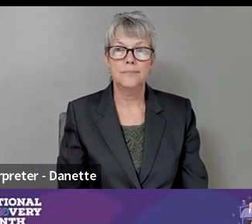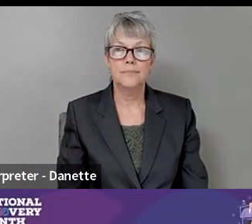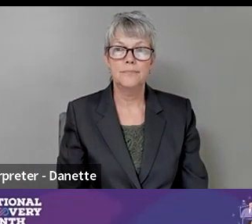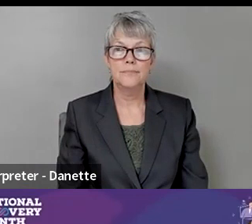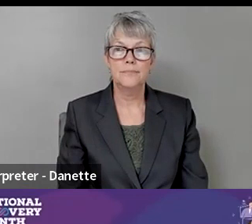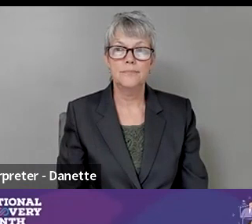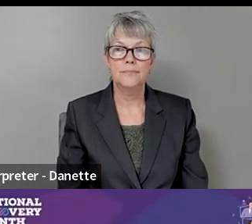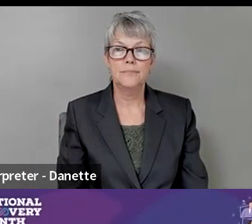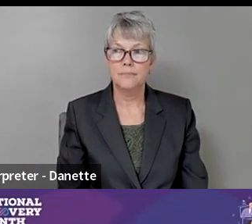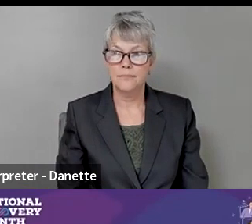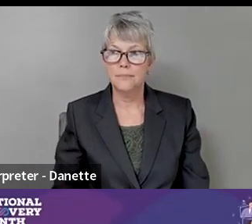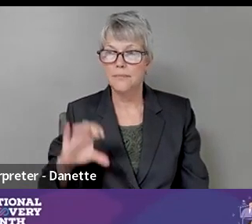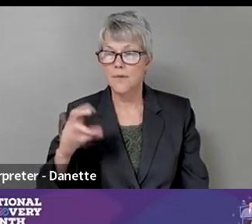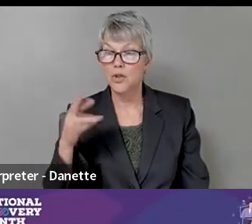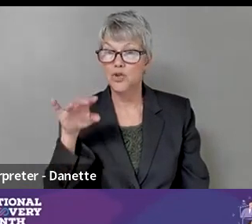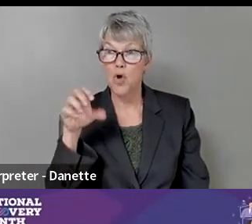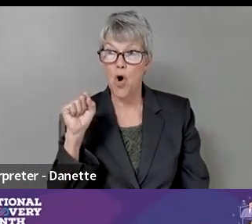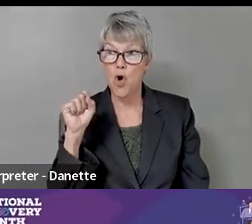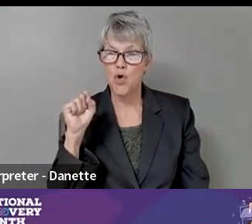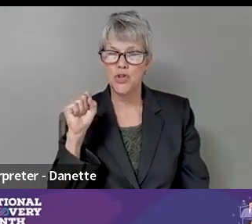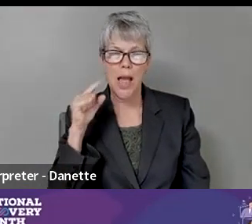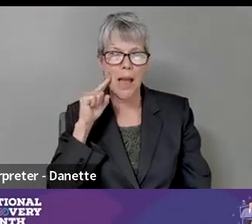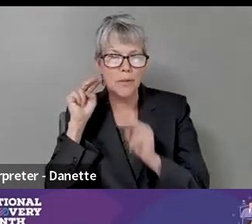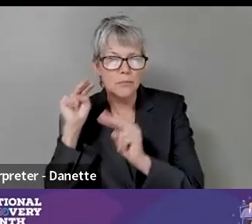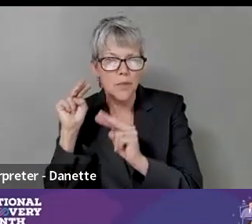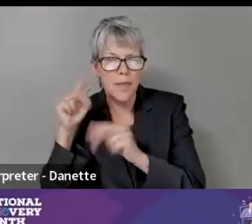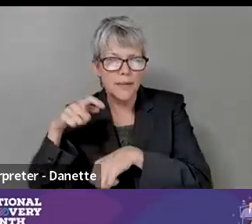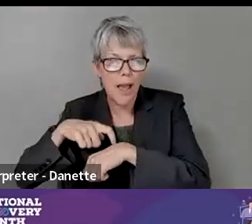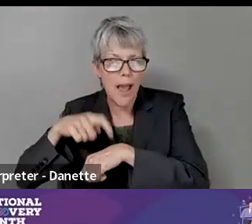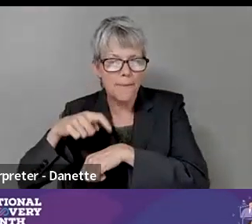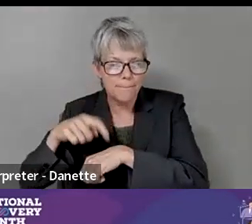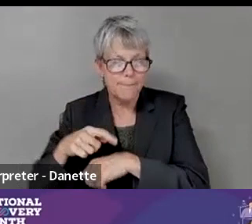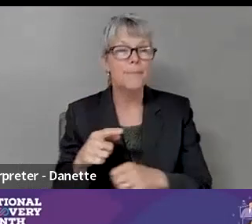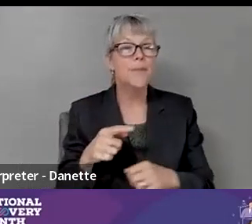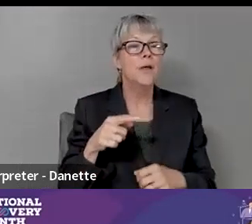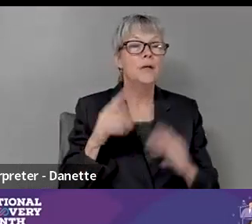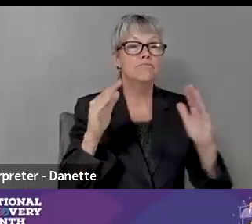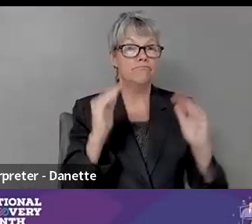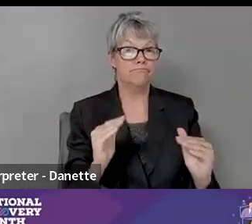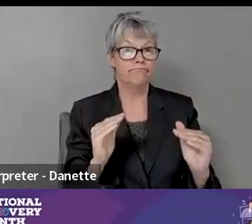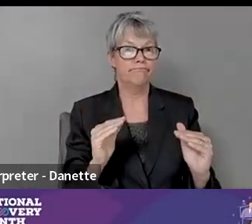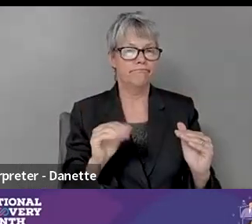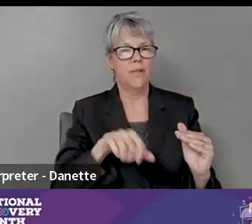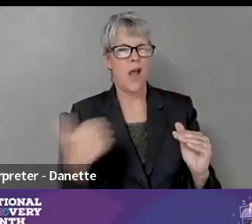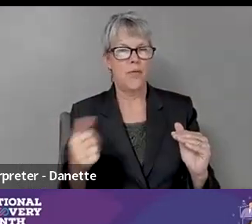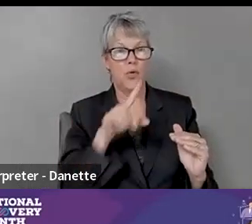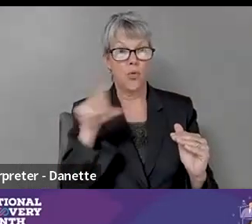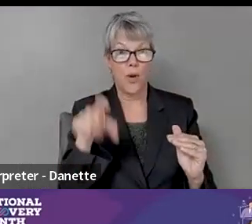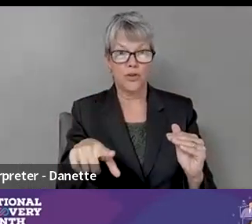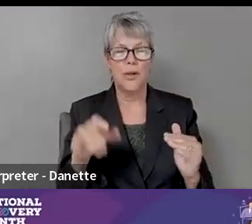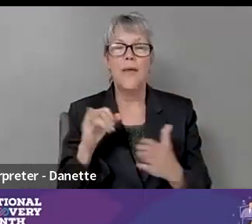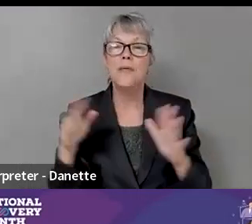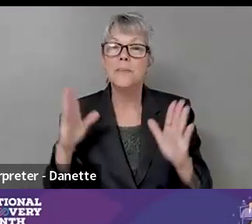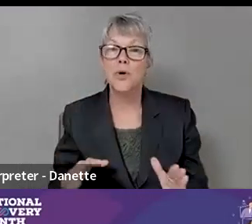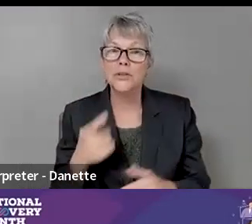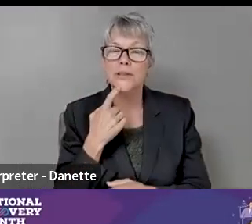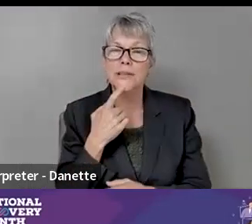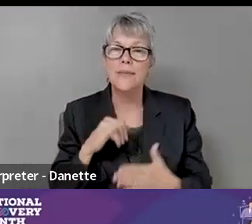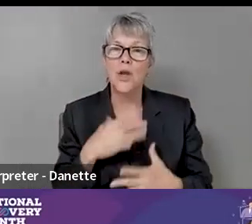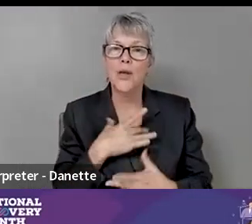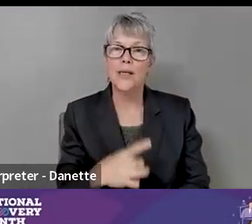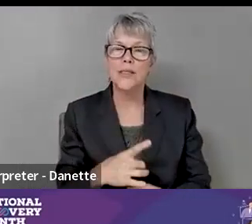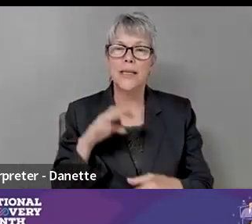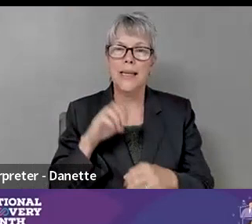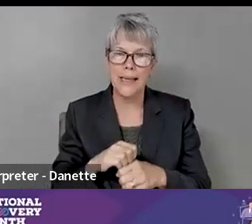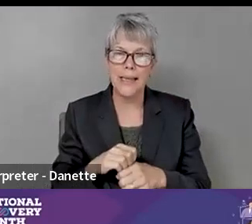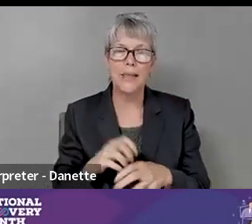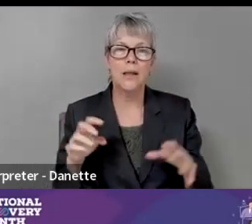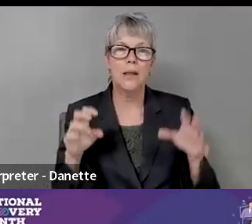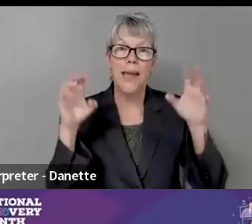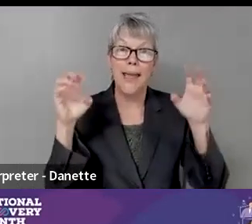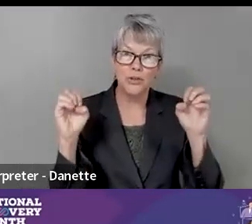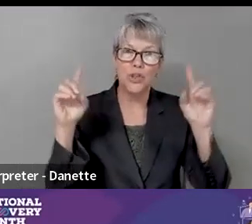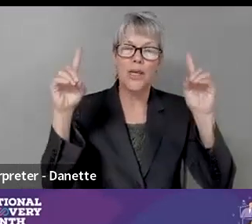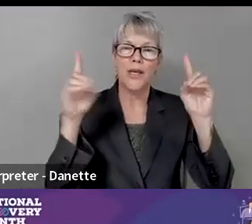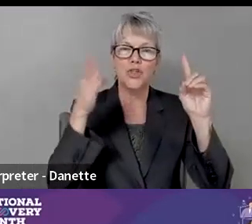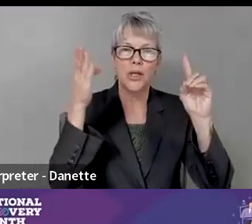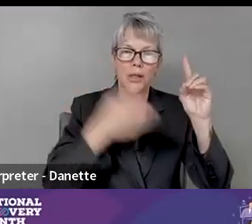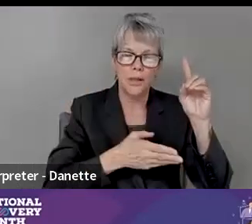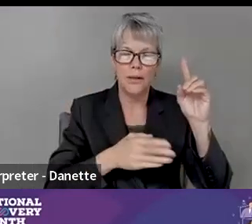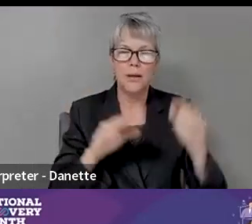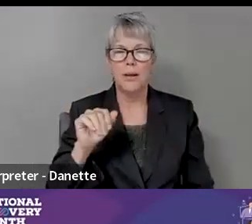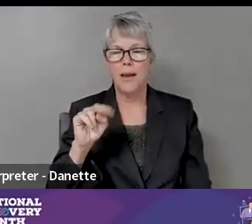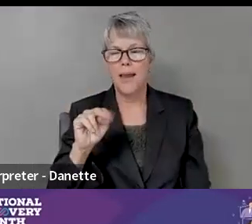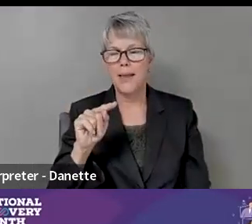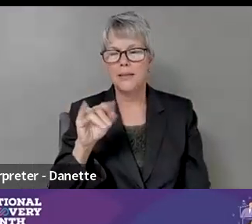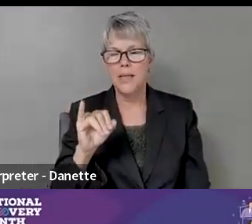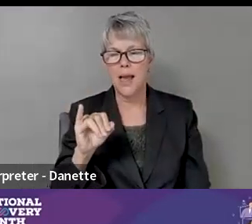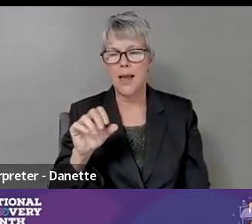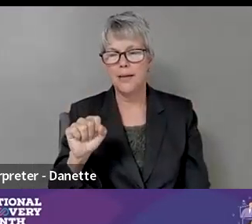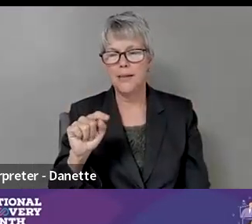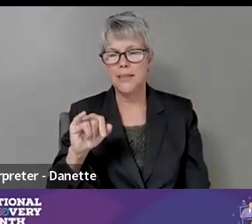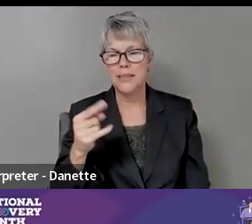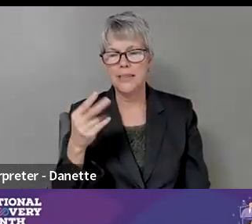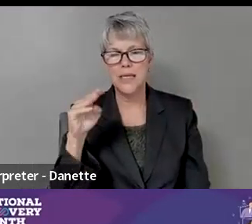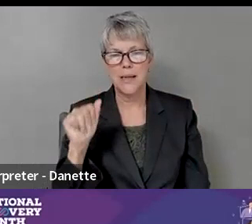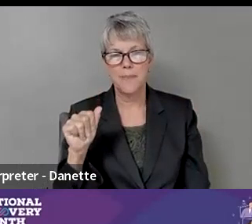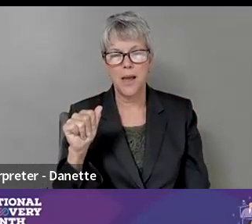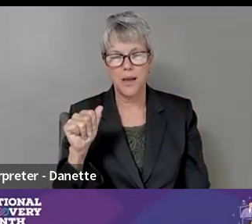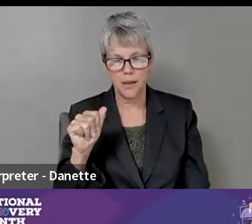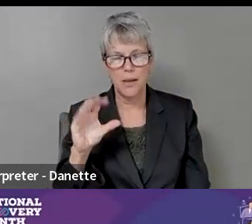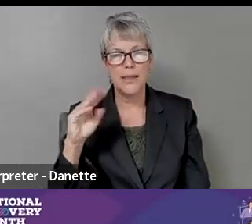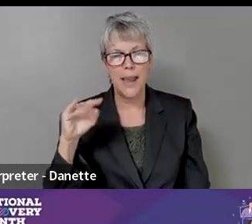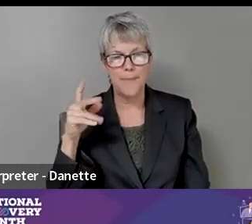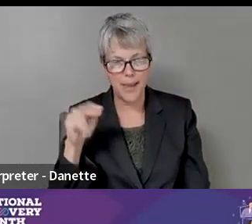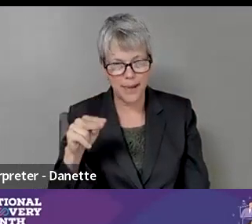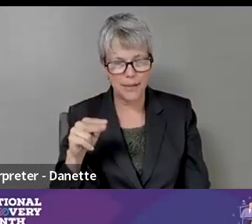Charles Rousseau (he/him): all right, Kelly, mindful of time, I will jump to another question, and this person says that they're very interested in the two education anti-stigma campaigns that were mentioned. How can one learn more and get involved?